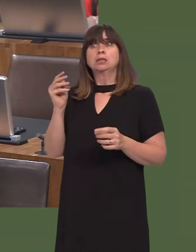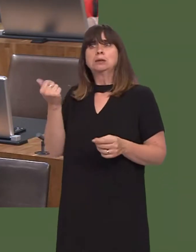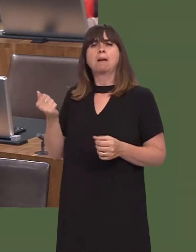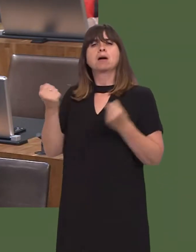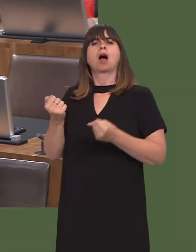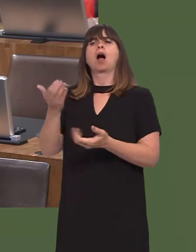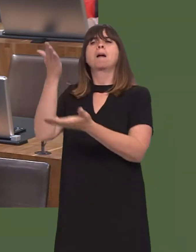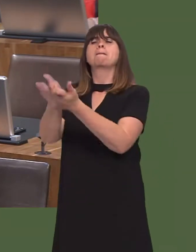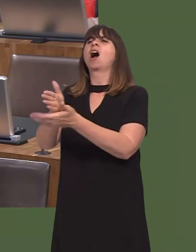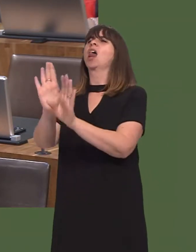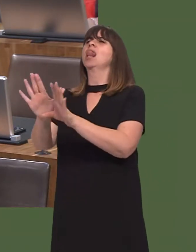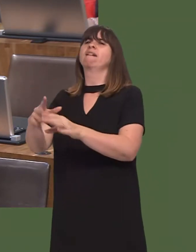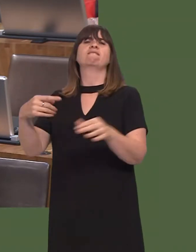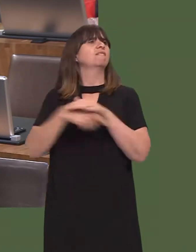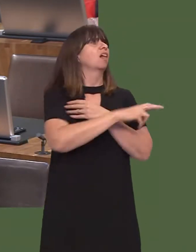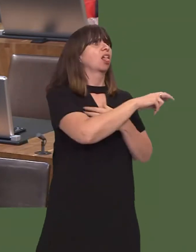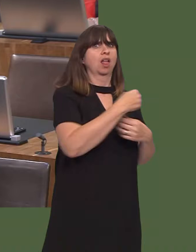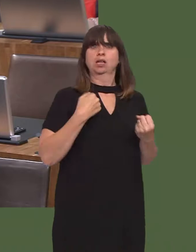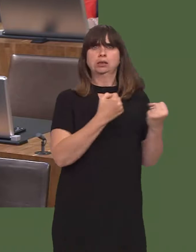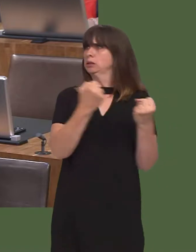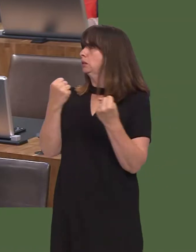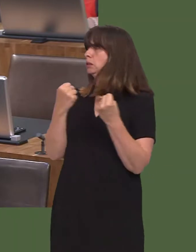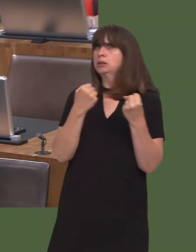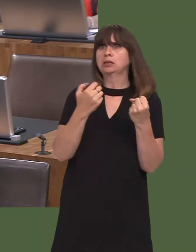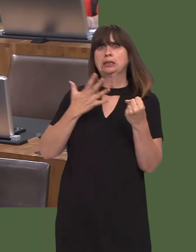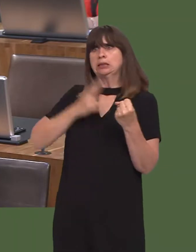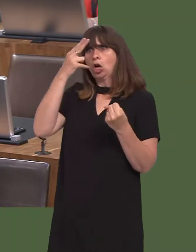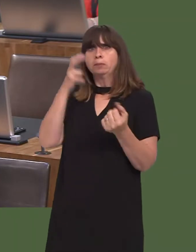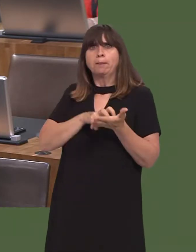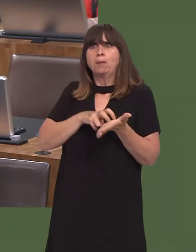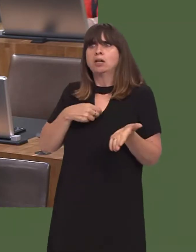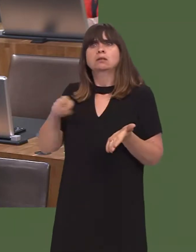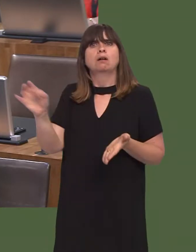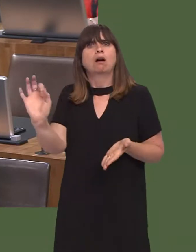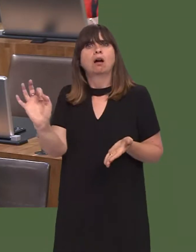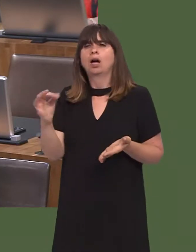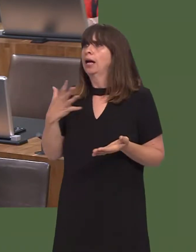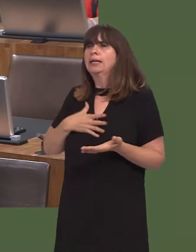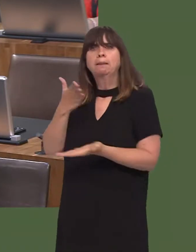parking there all day, in order to make sure that patients who arrive on site do have places